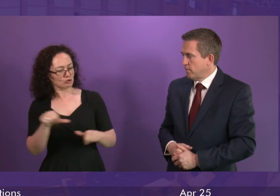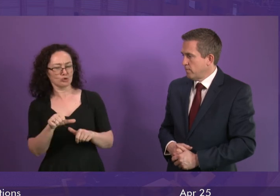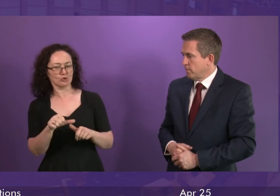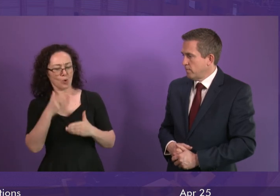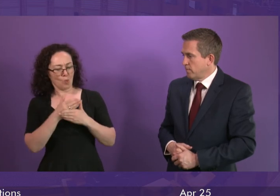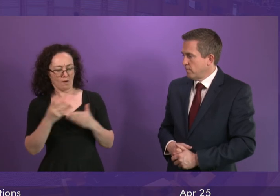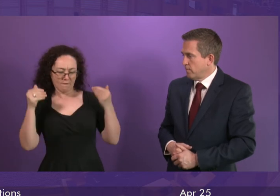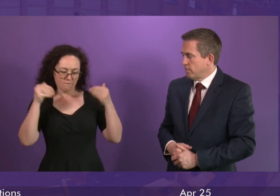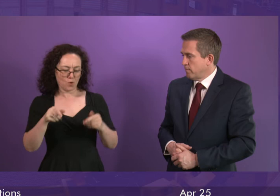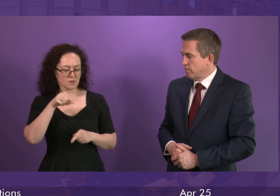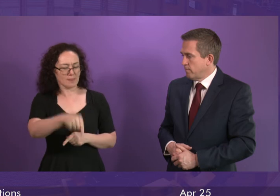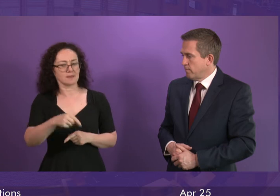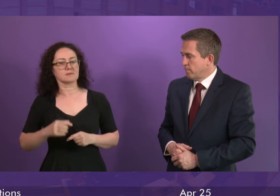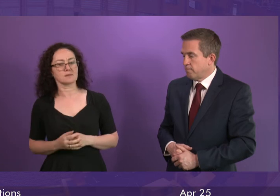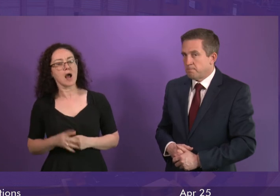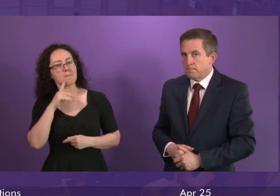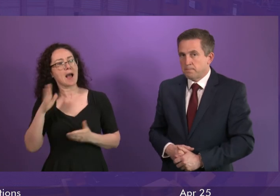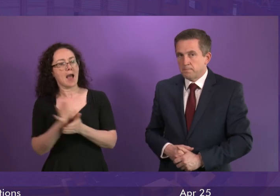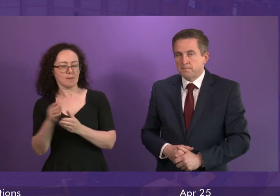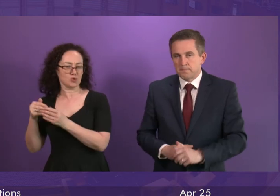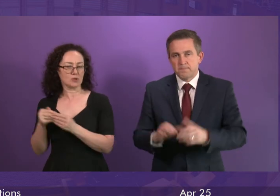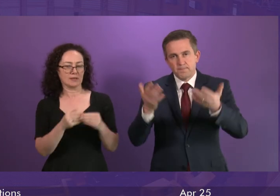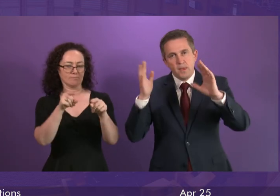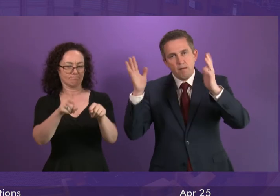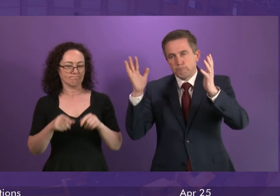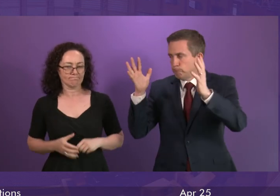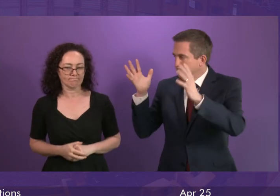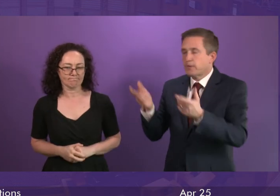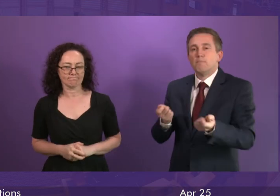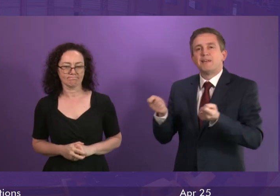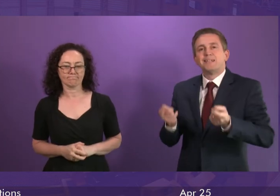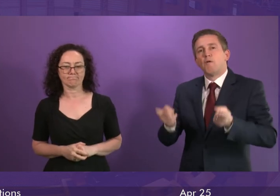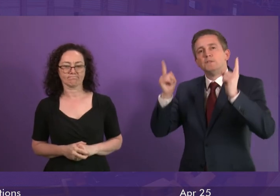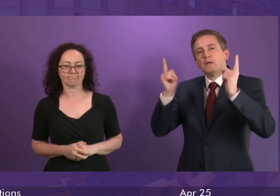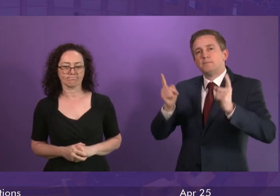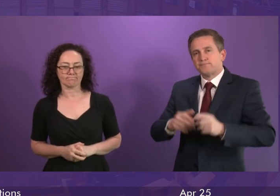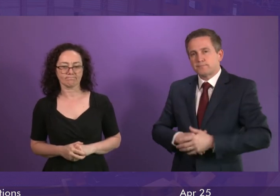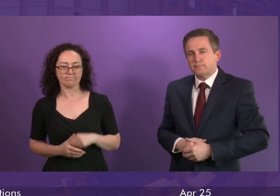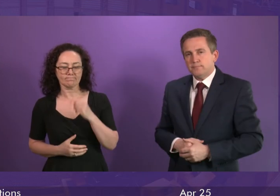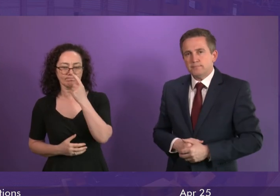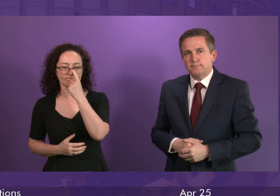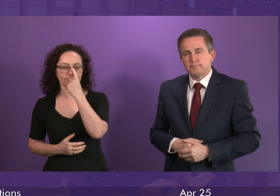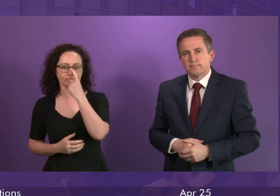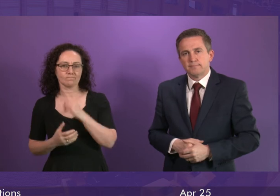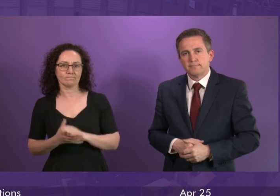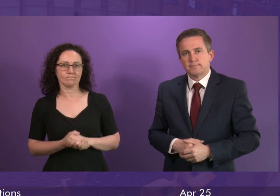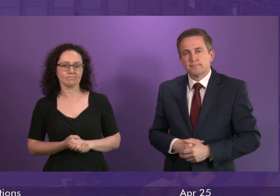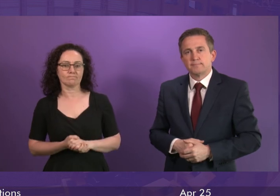I am more than prepared to lead from the front in that battle.